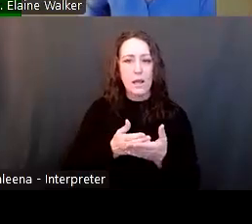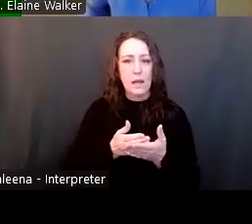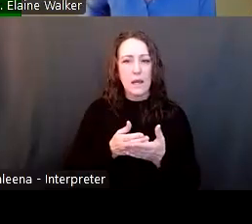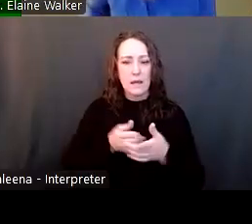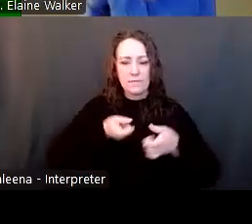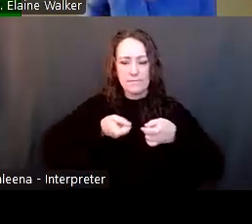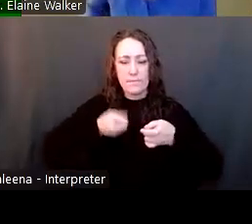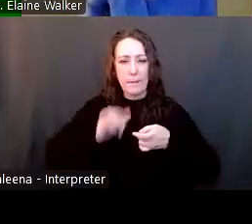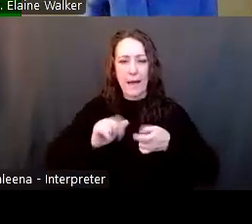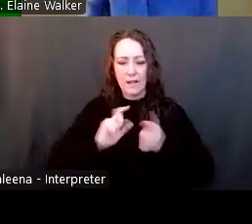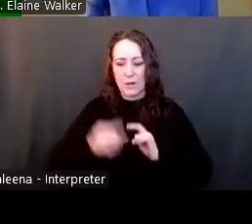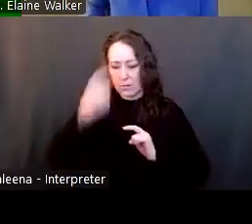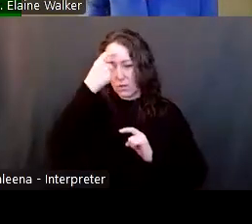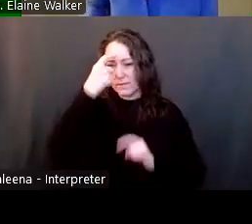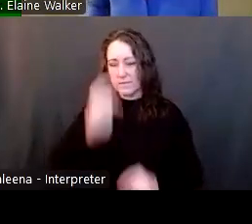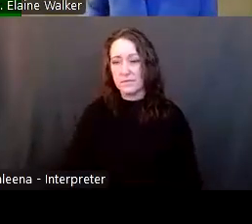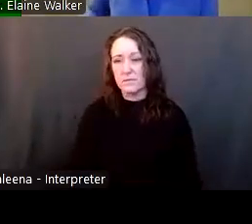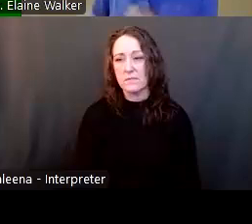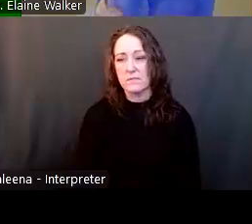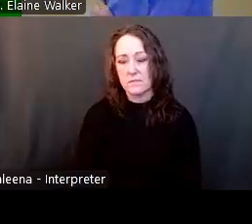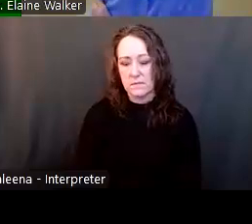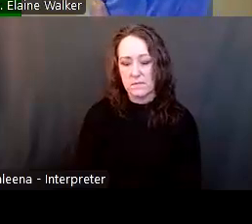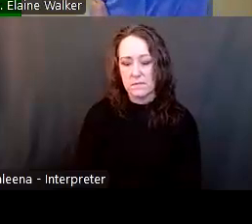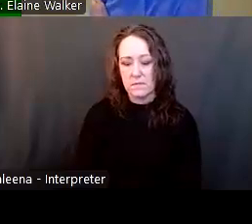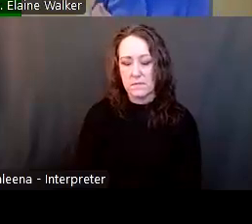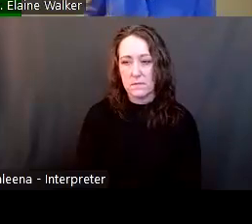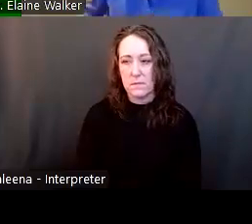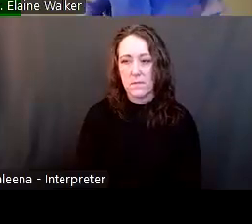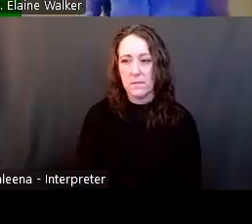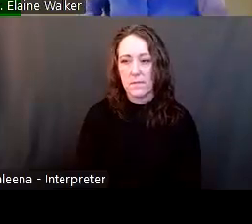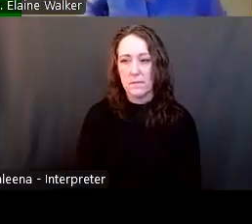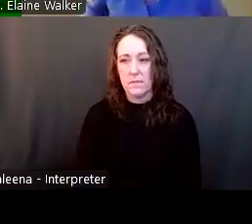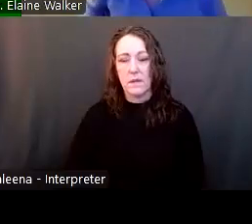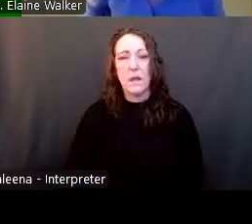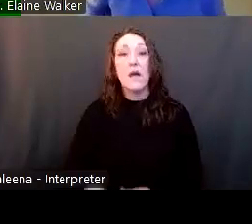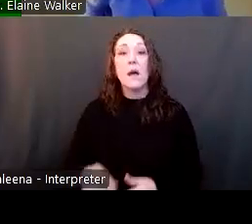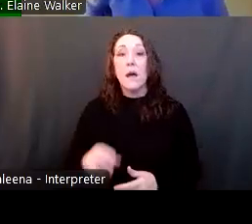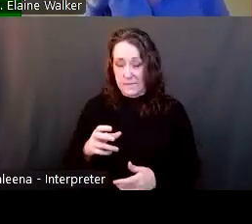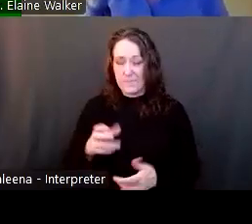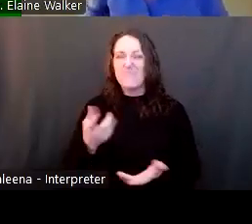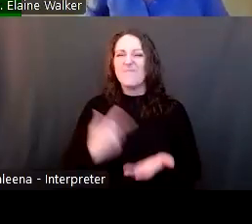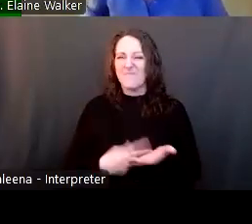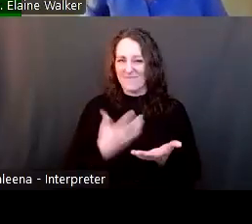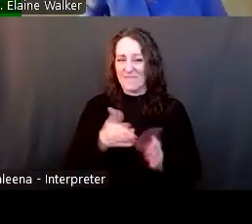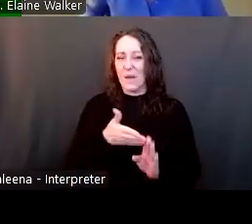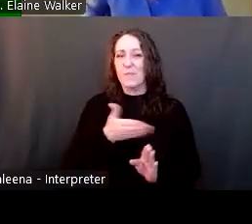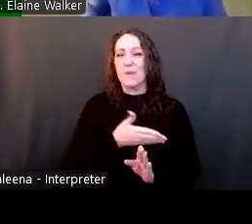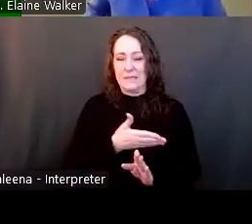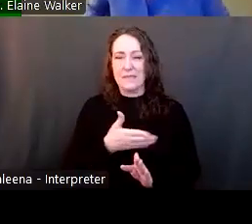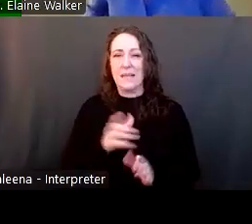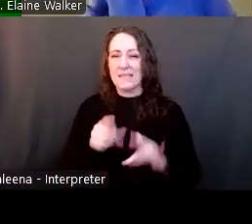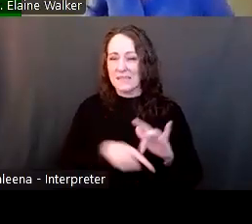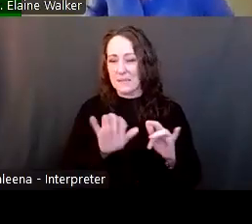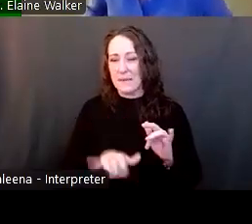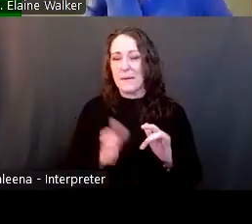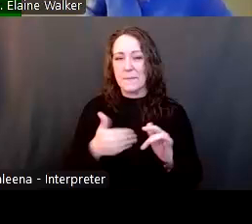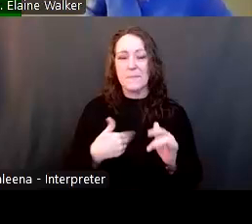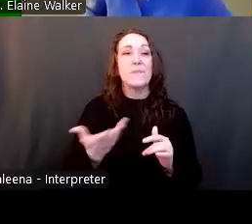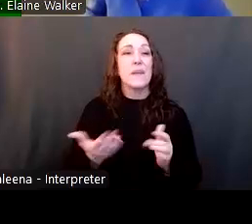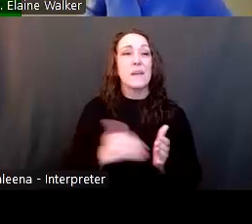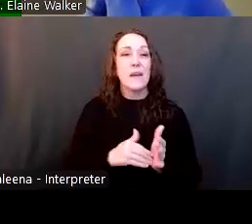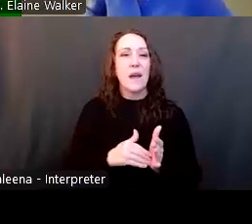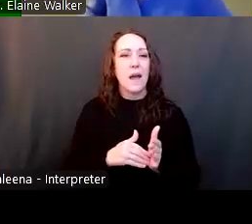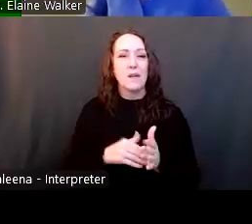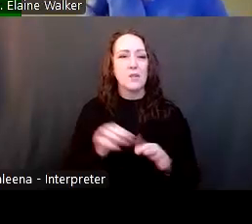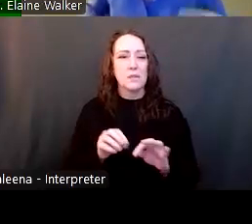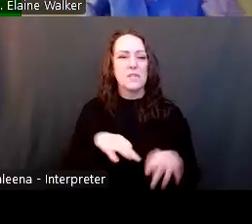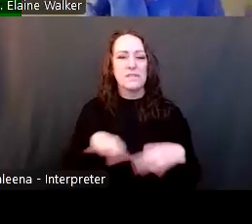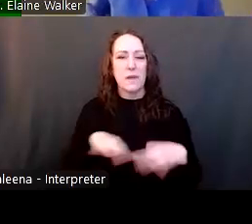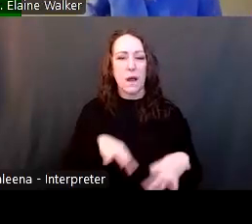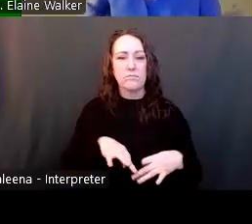brain okay um oh I went over this previously I can skip this again just defining the area deprivation